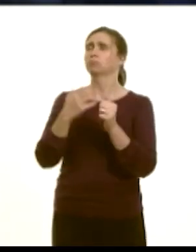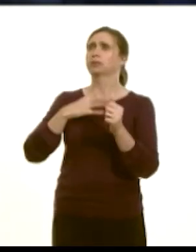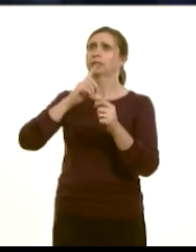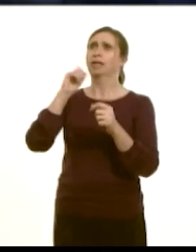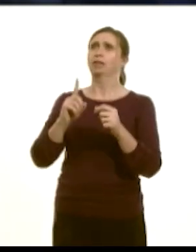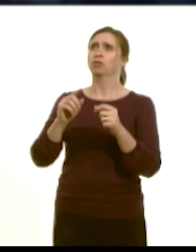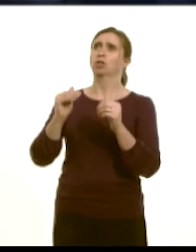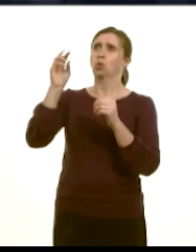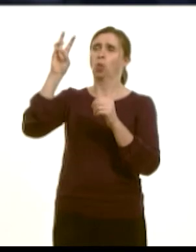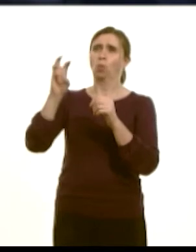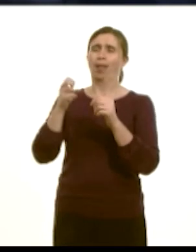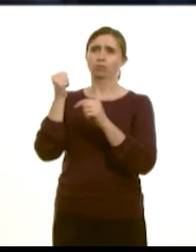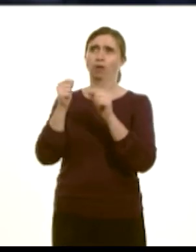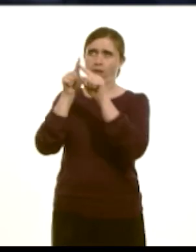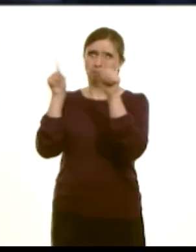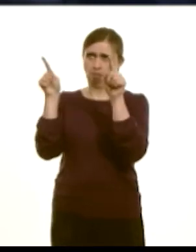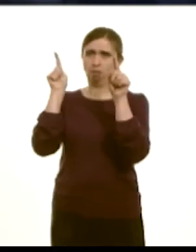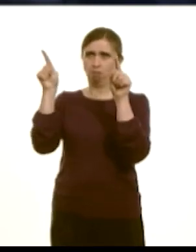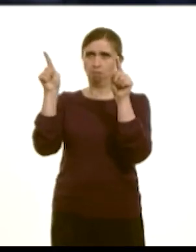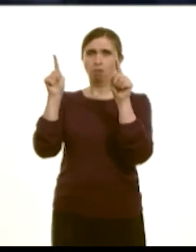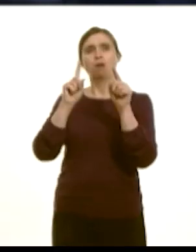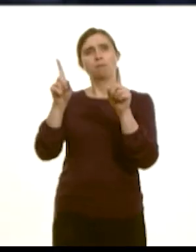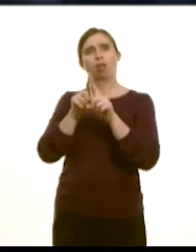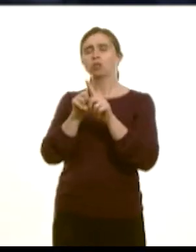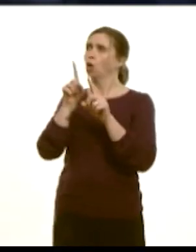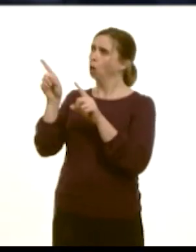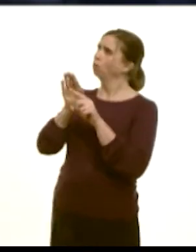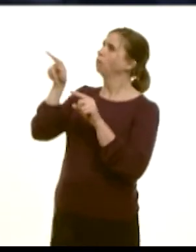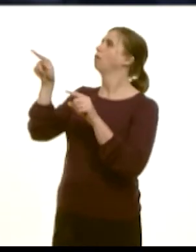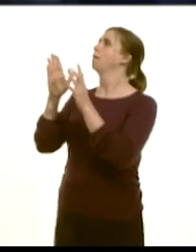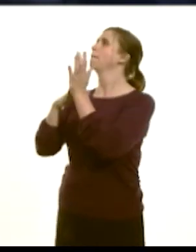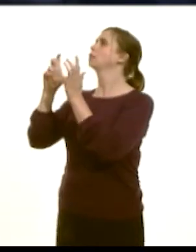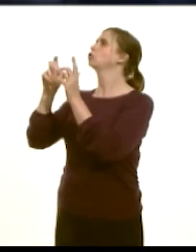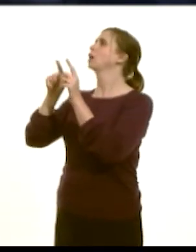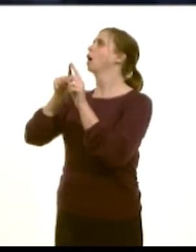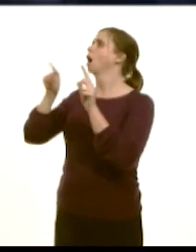is based on the extension of cross-border services to Manchester and Liverpool.